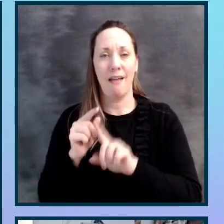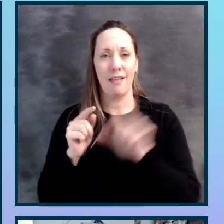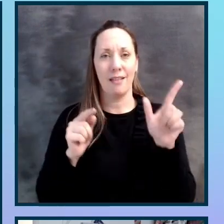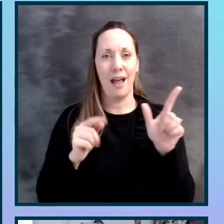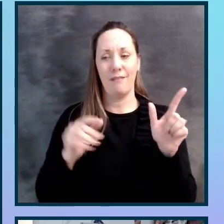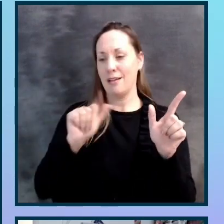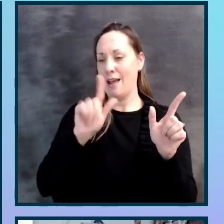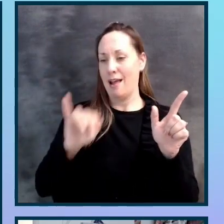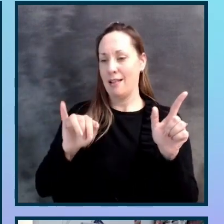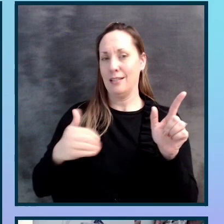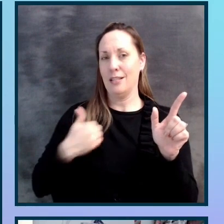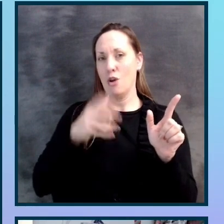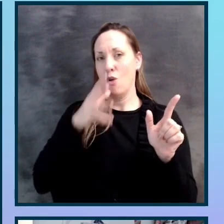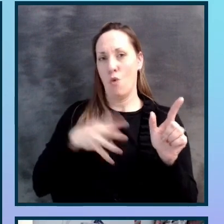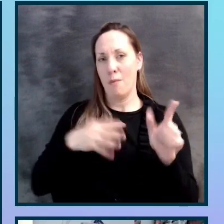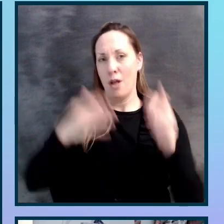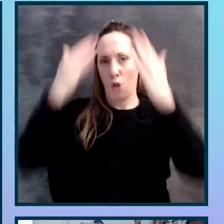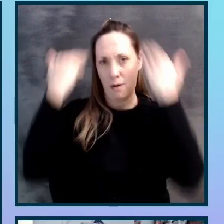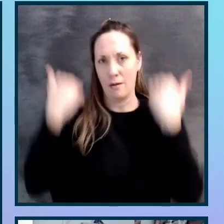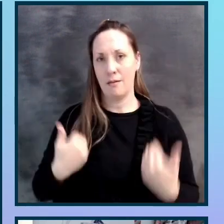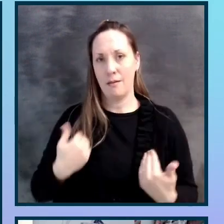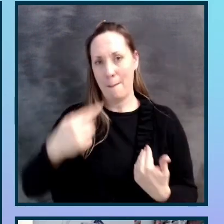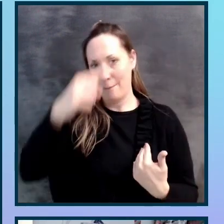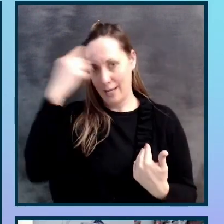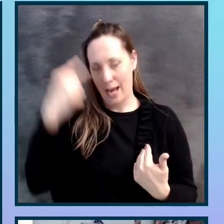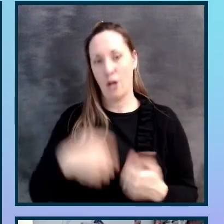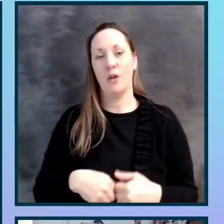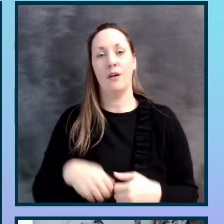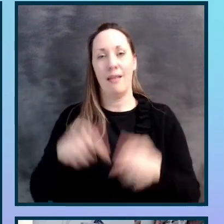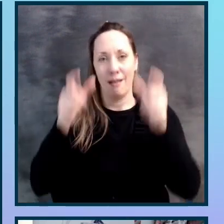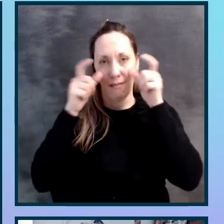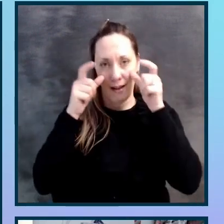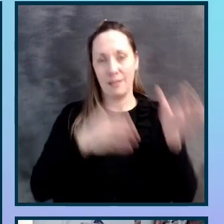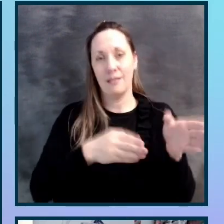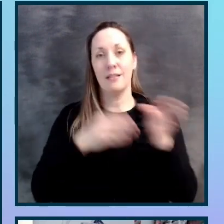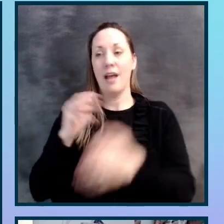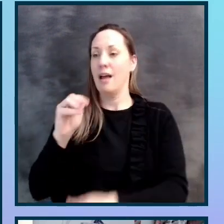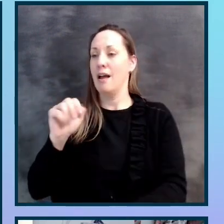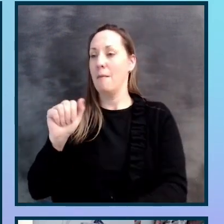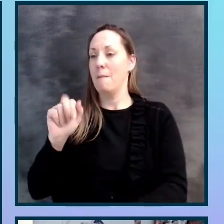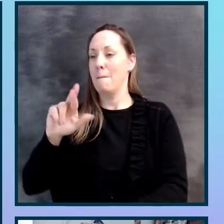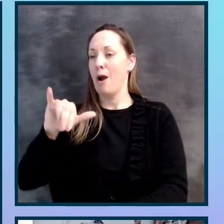with long black hair and glasses in the middle photo, and Mario is the smiling handsome chap